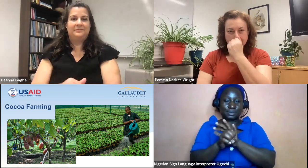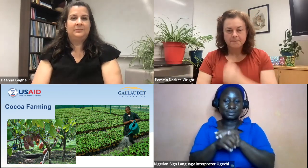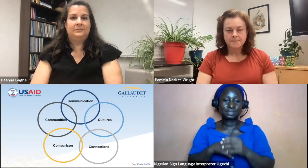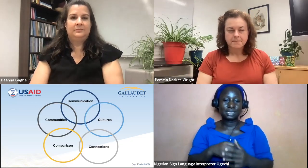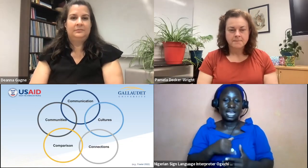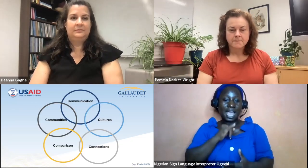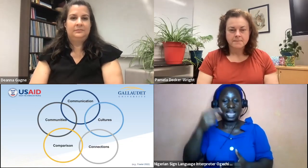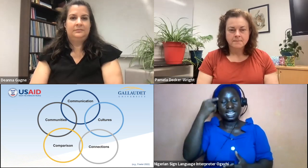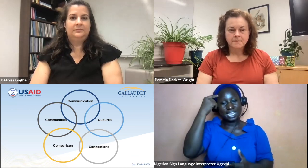right next slide.